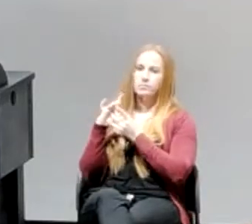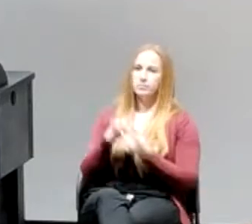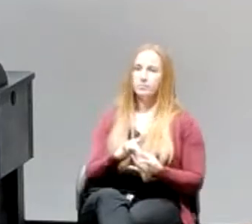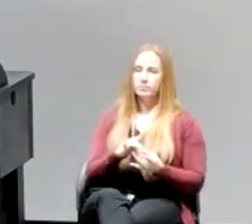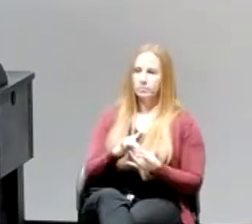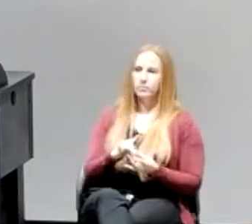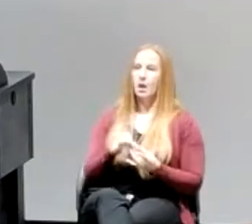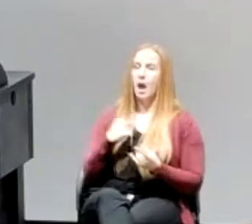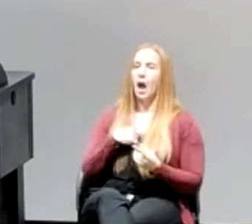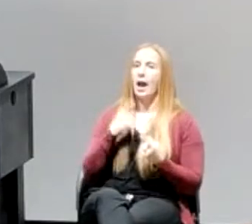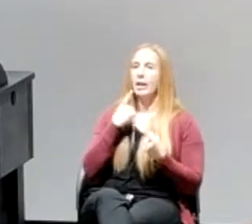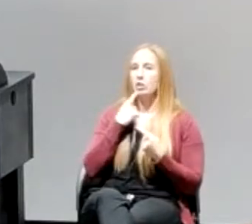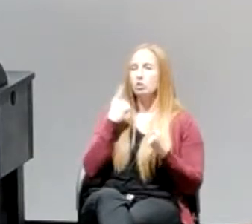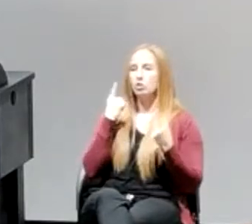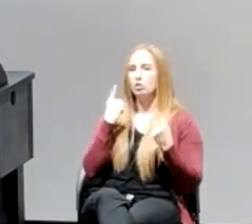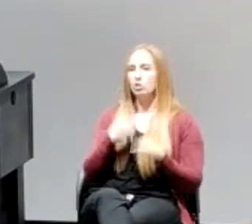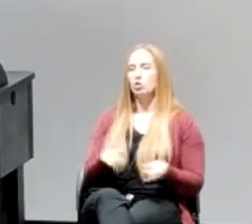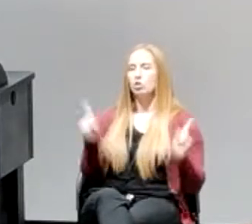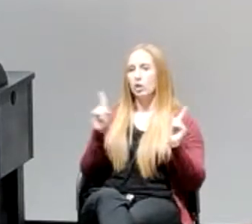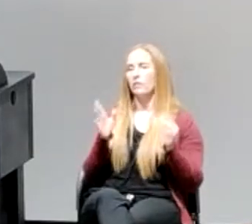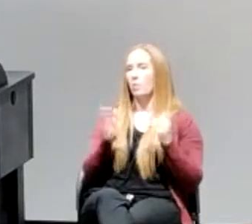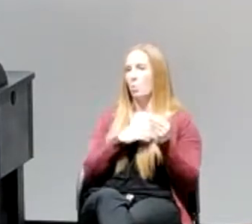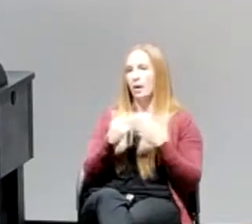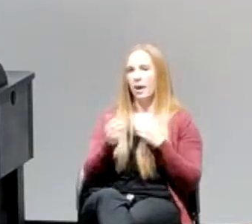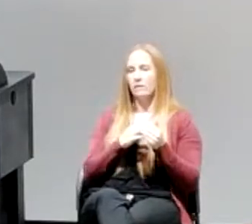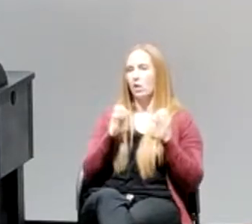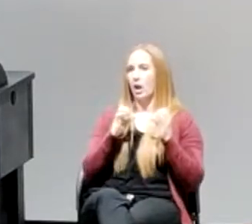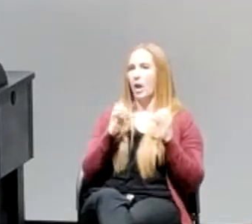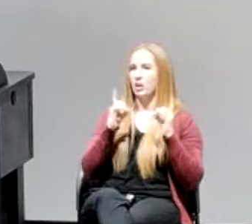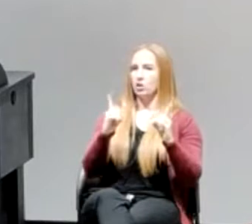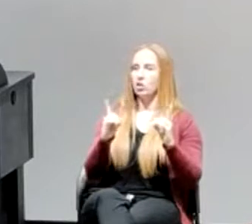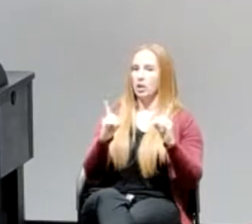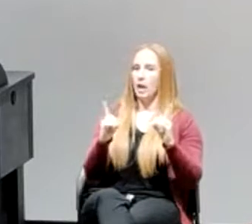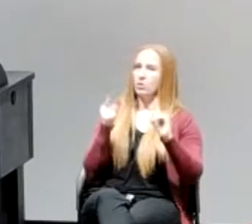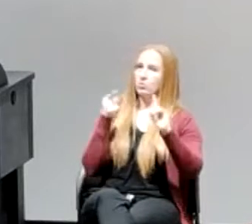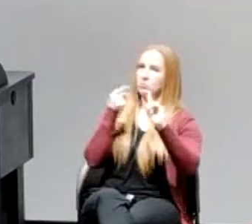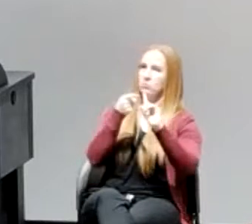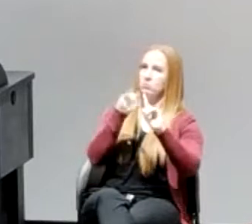just how big and yet in subsequent years as I learned and contemplated